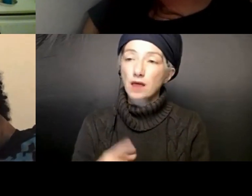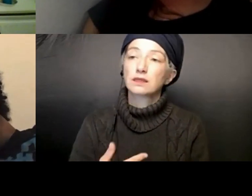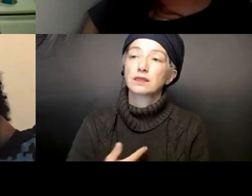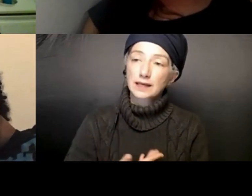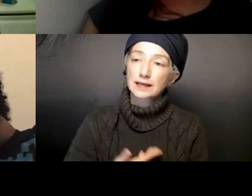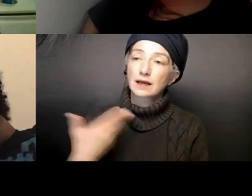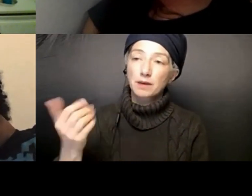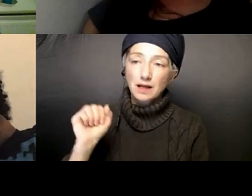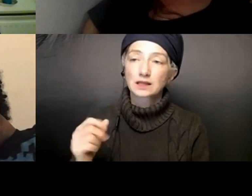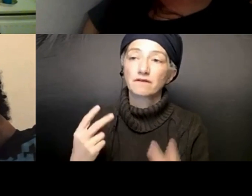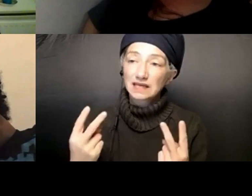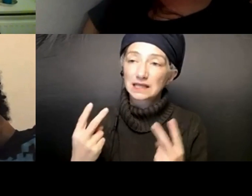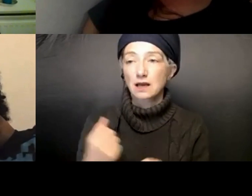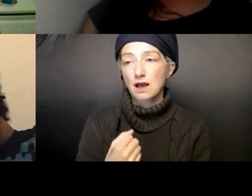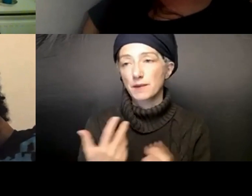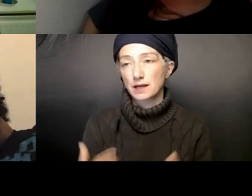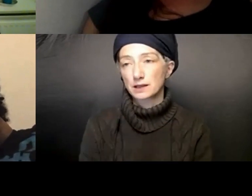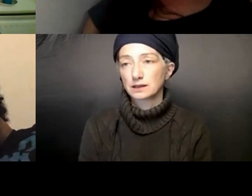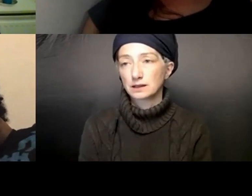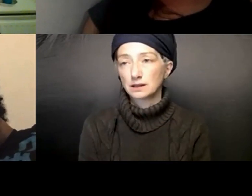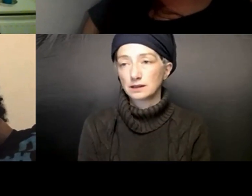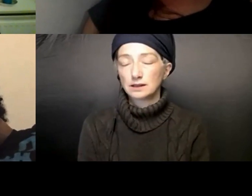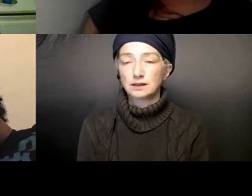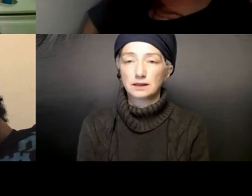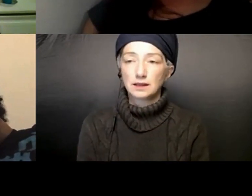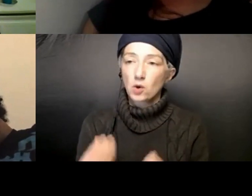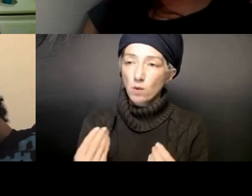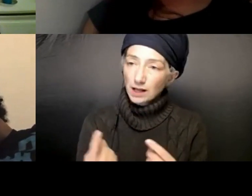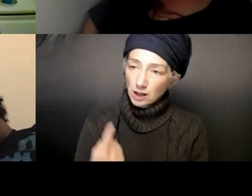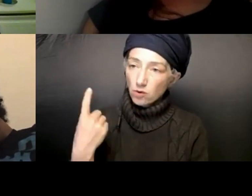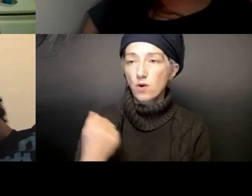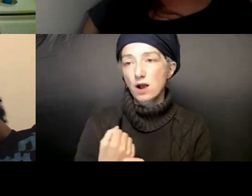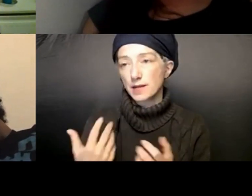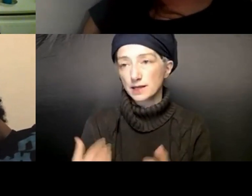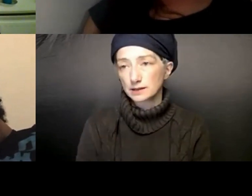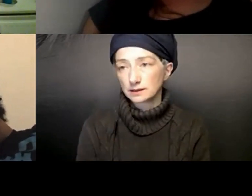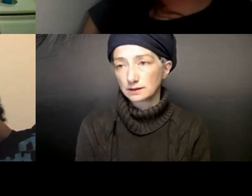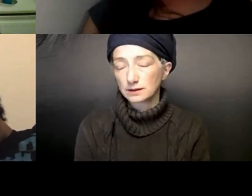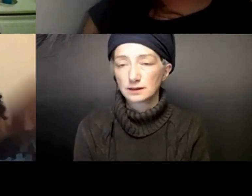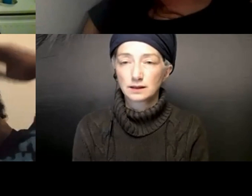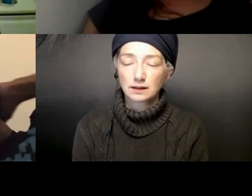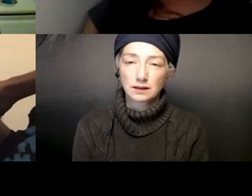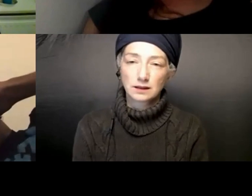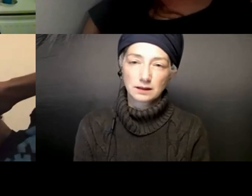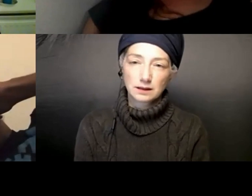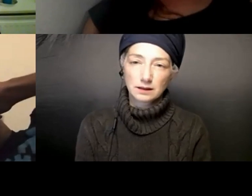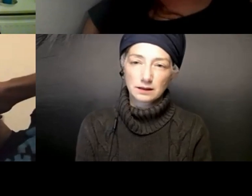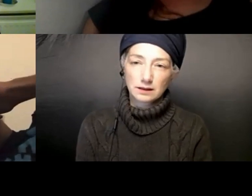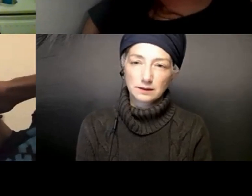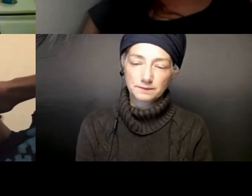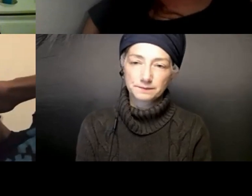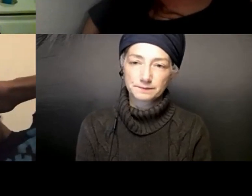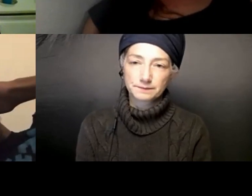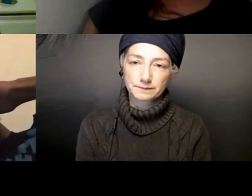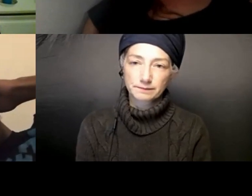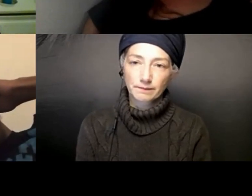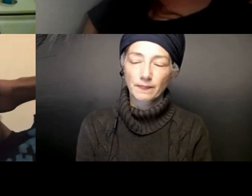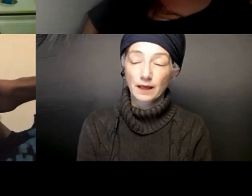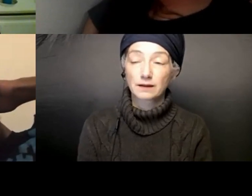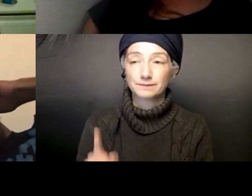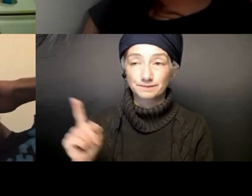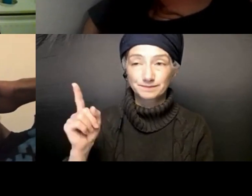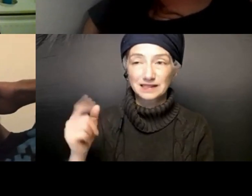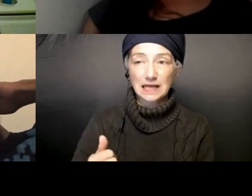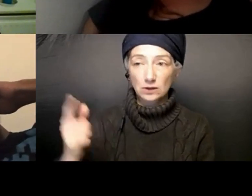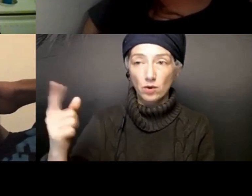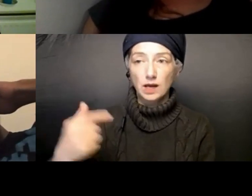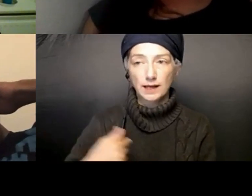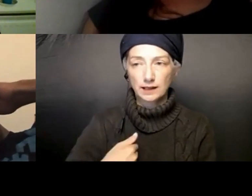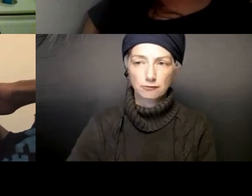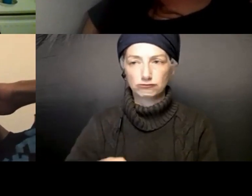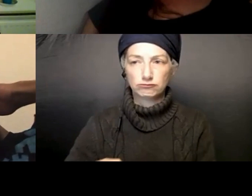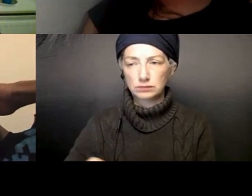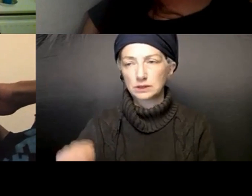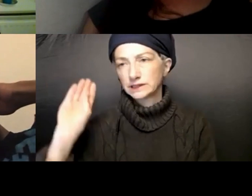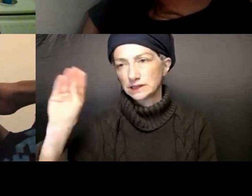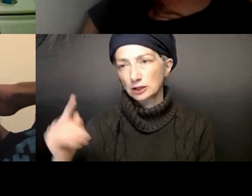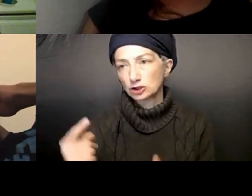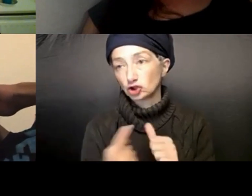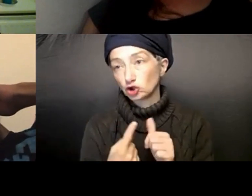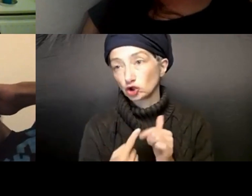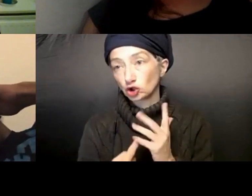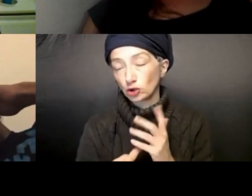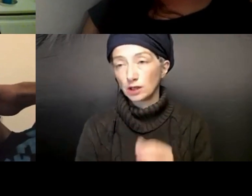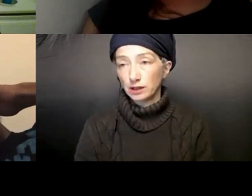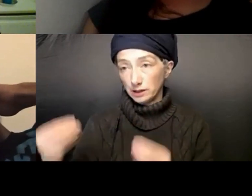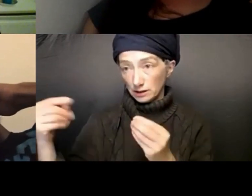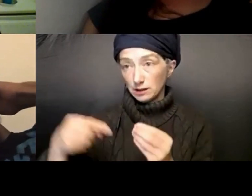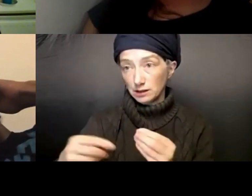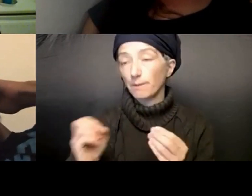And so, yeah, I had no qualms telling this specific director that I think this is garbage and that I don't think